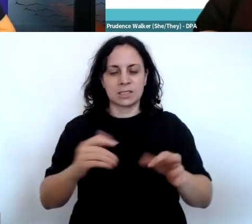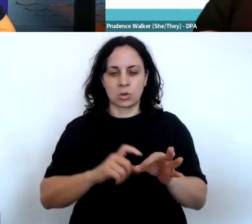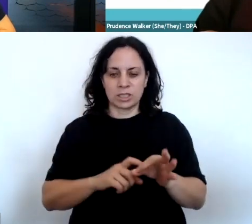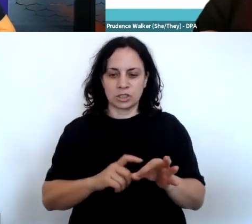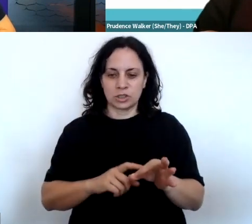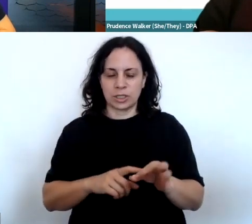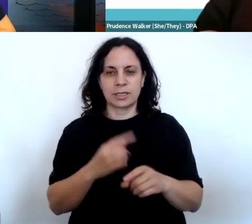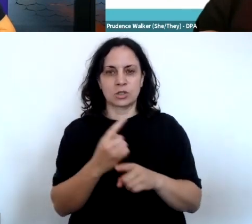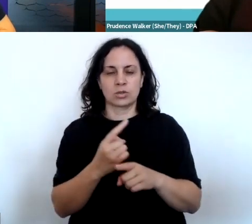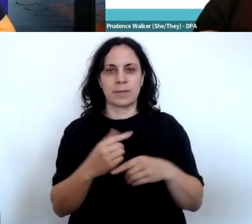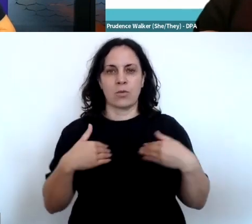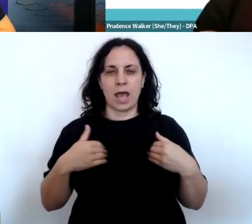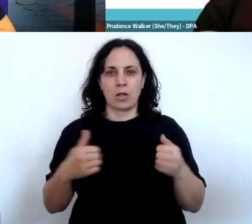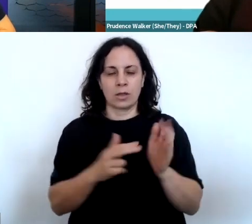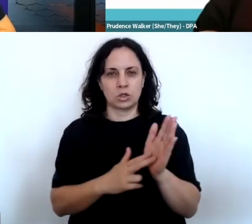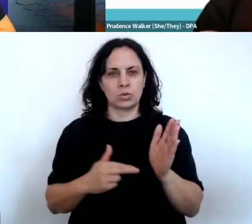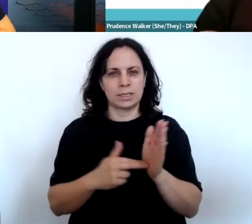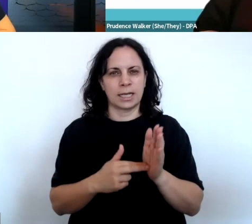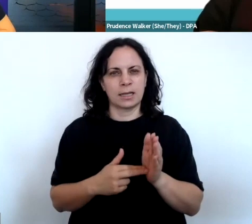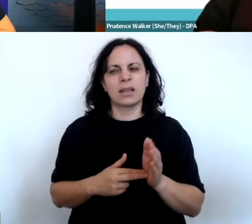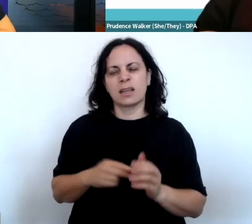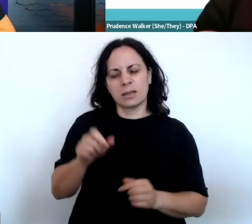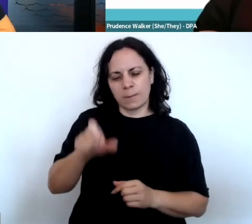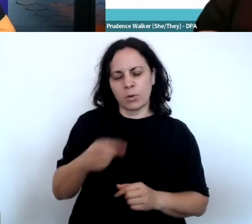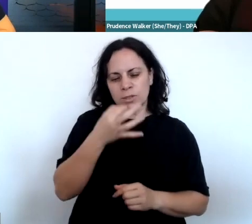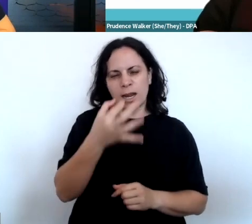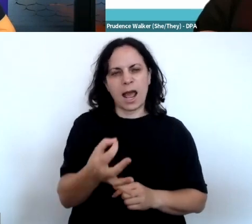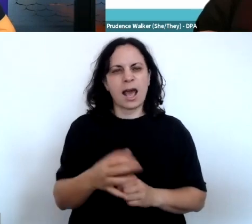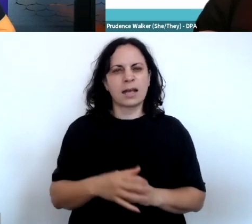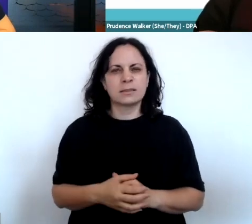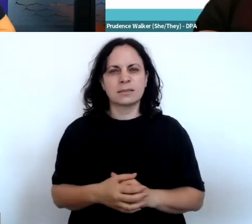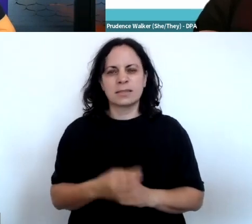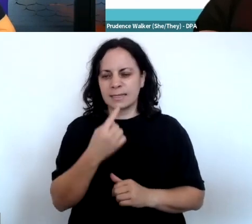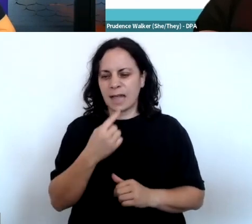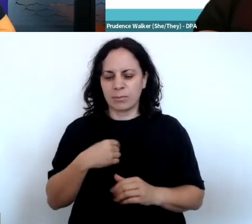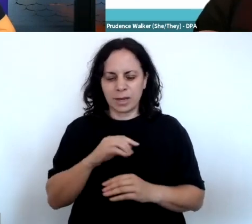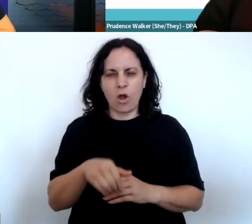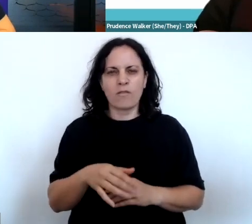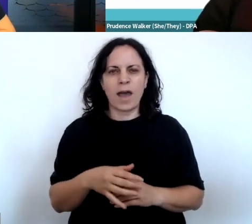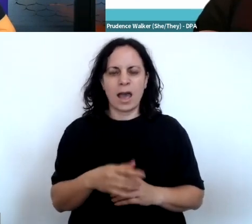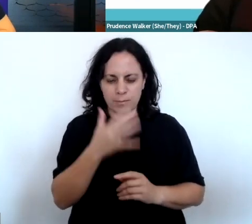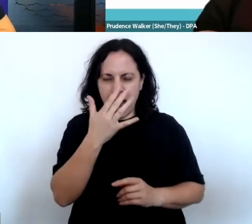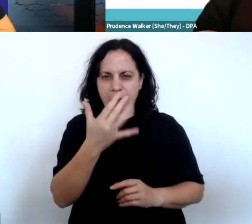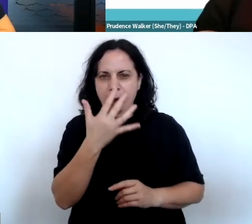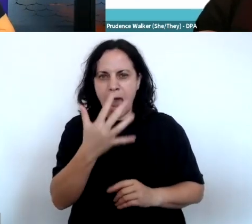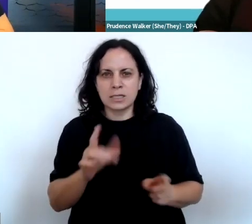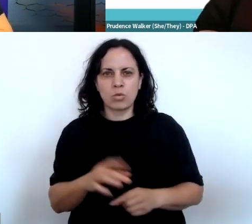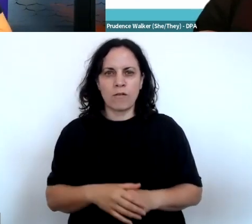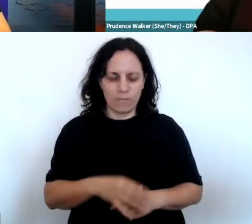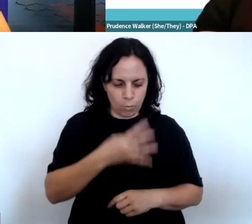and it asks, why is the age set at four years old for accessing the services they need